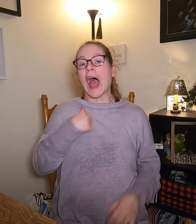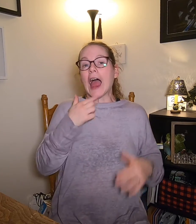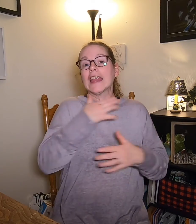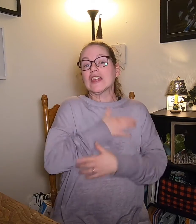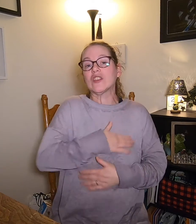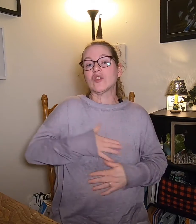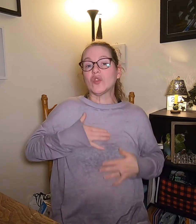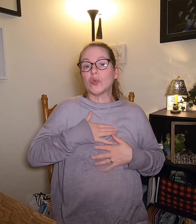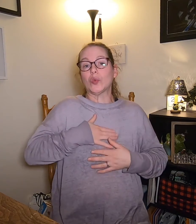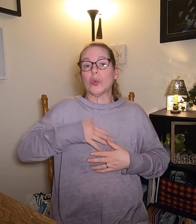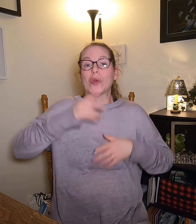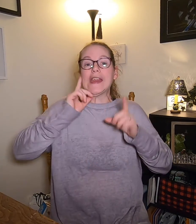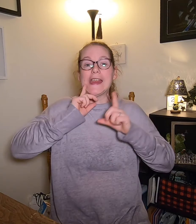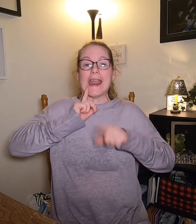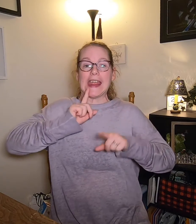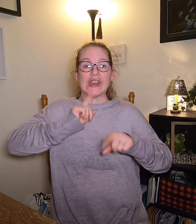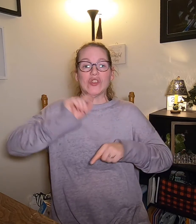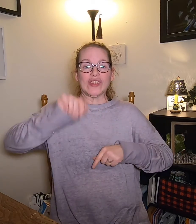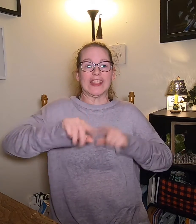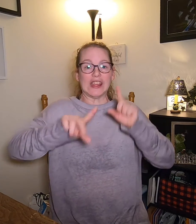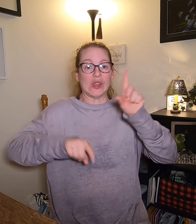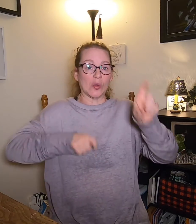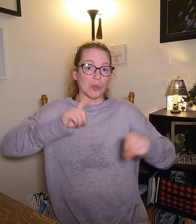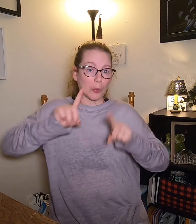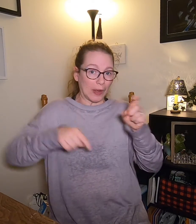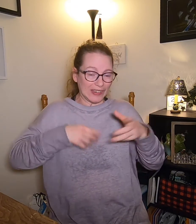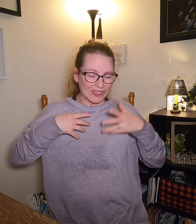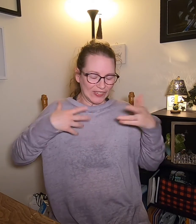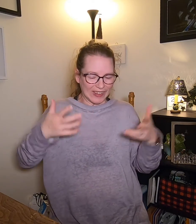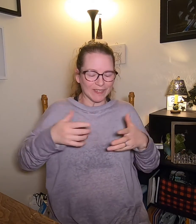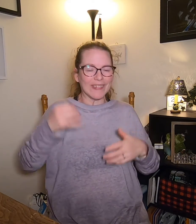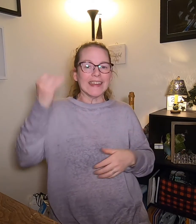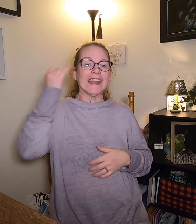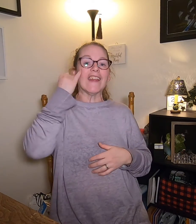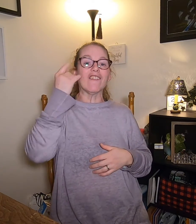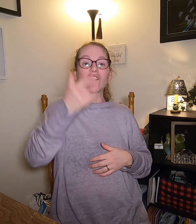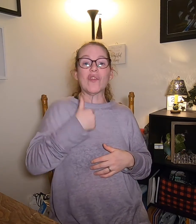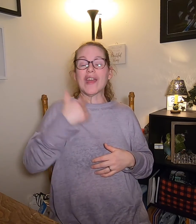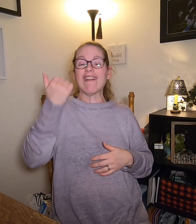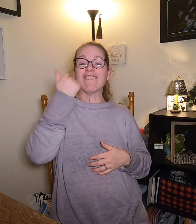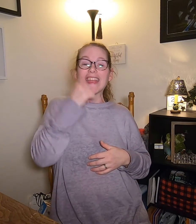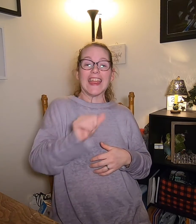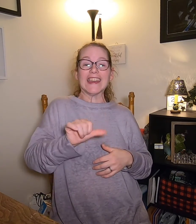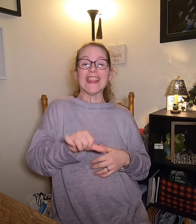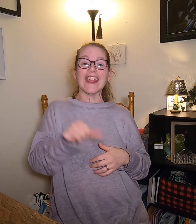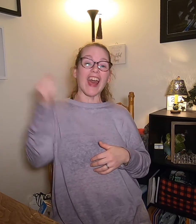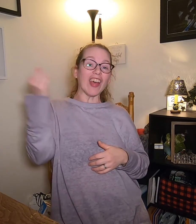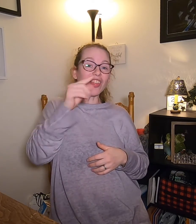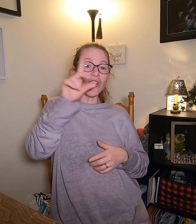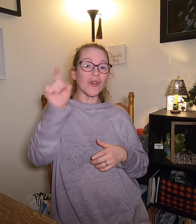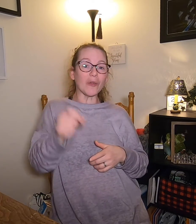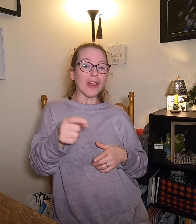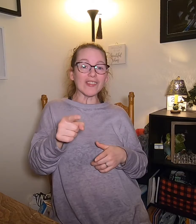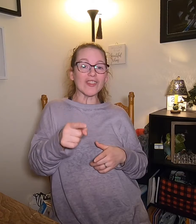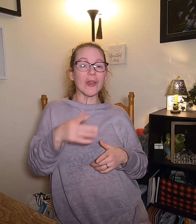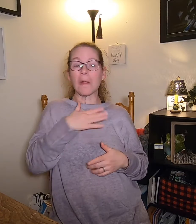I enjoyed answering these questions If you have any other questions